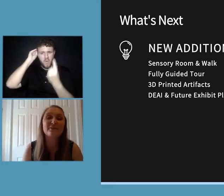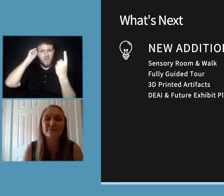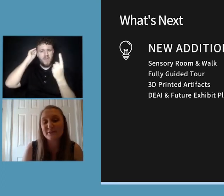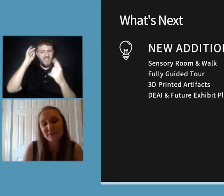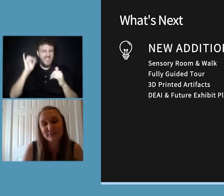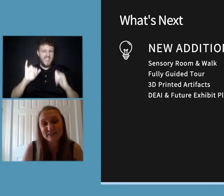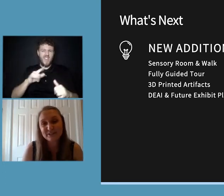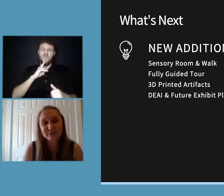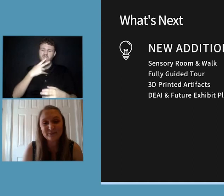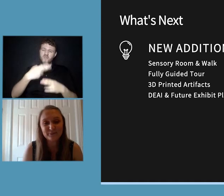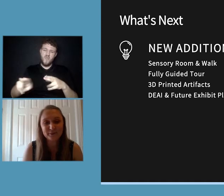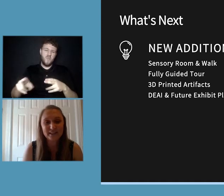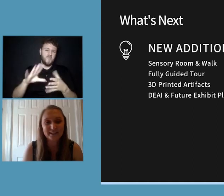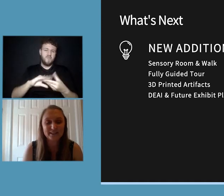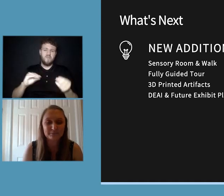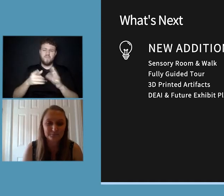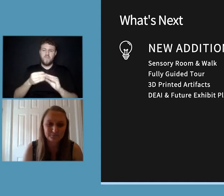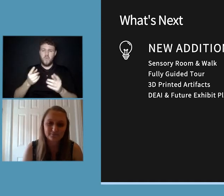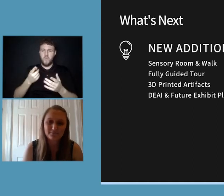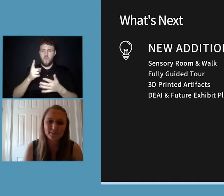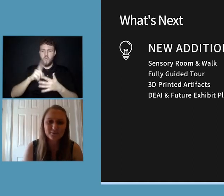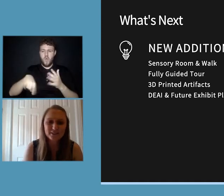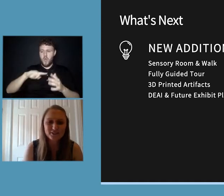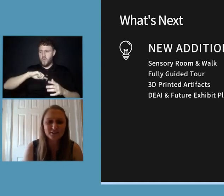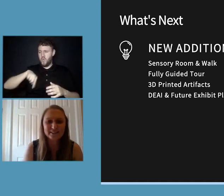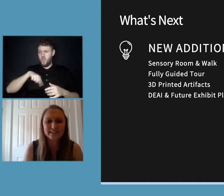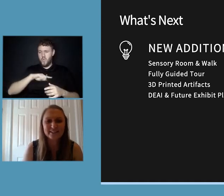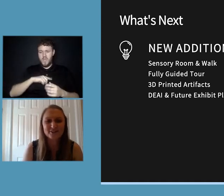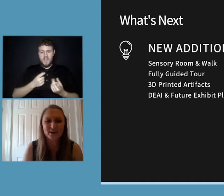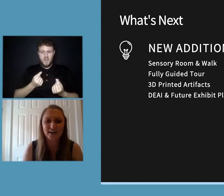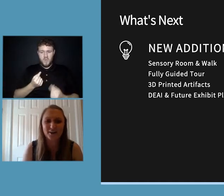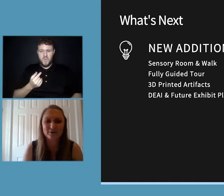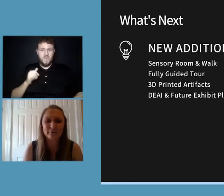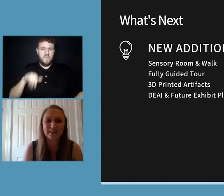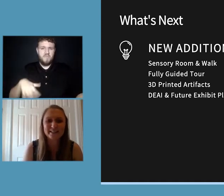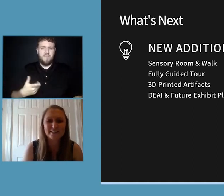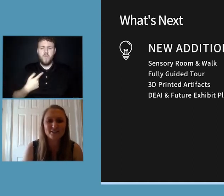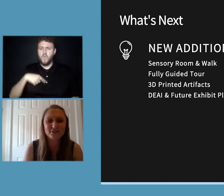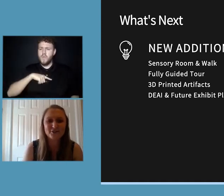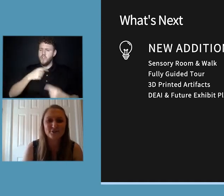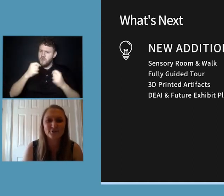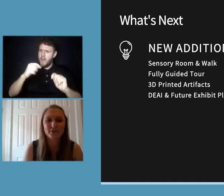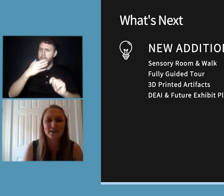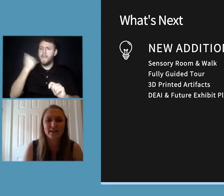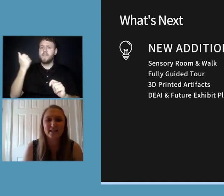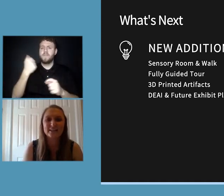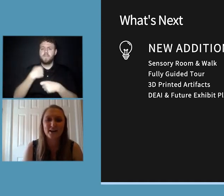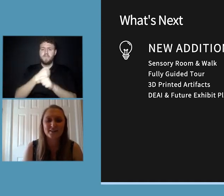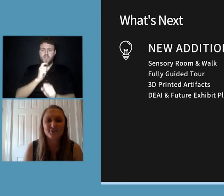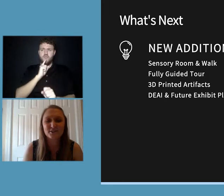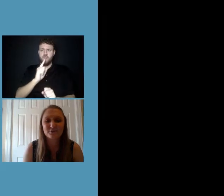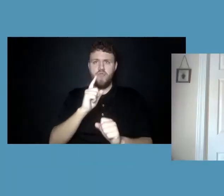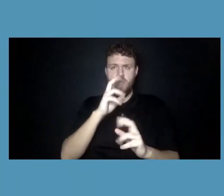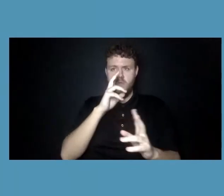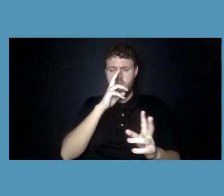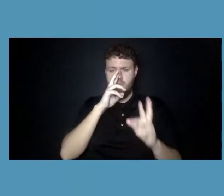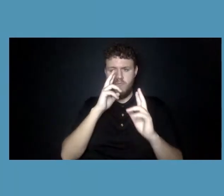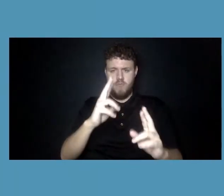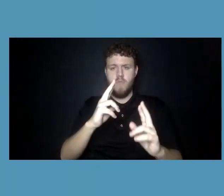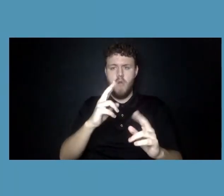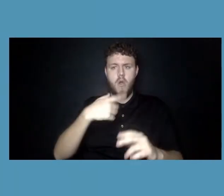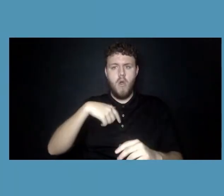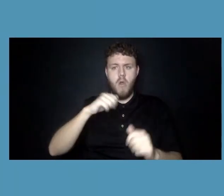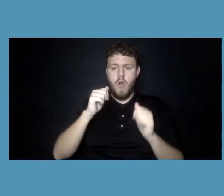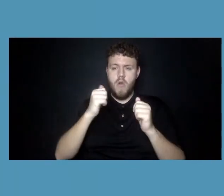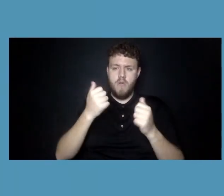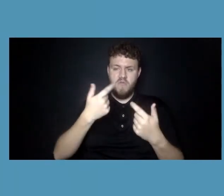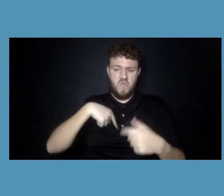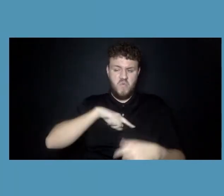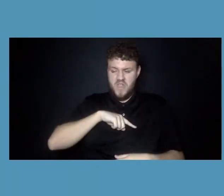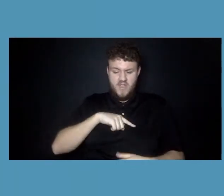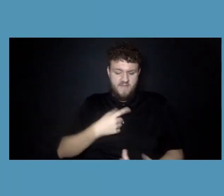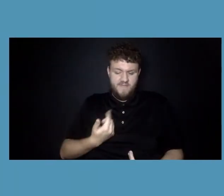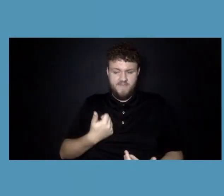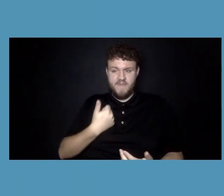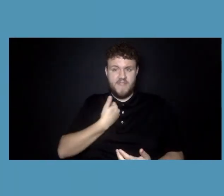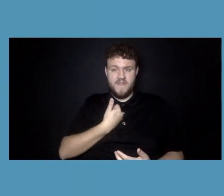briefly what we do. We certainly try our best to acknowledge that we are not the ultimate